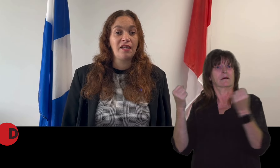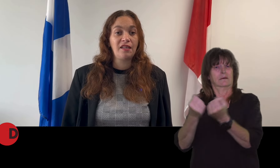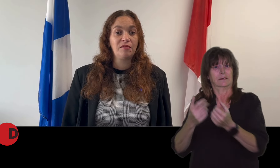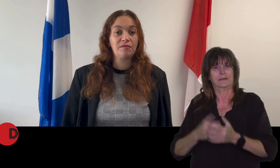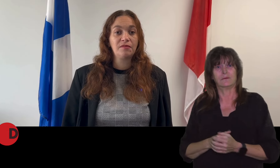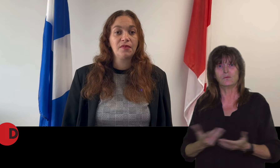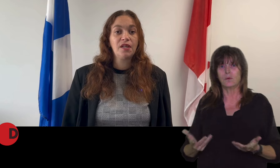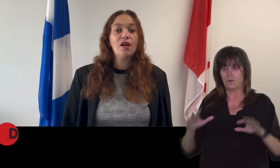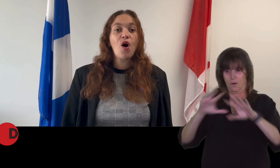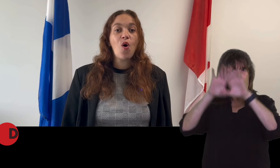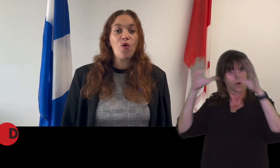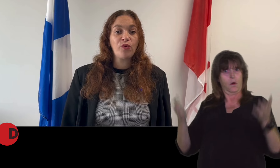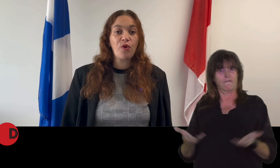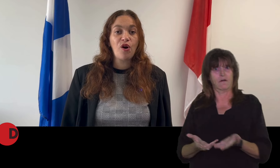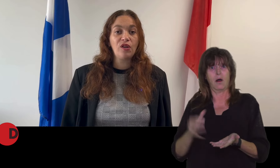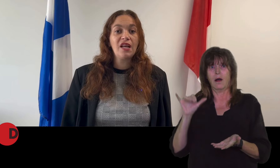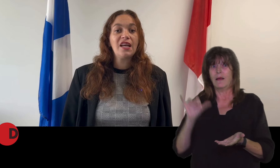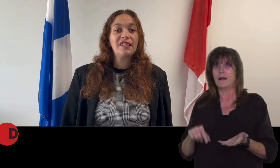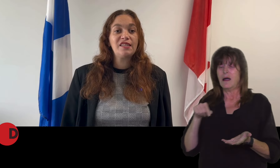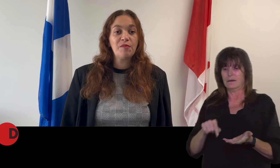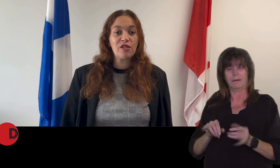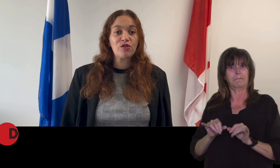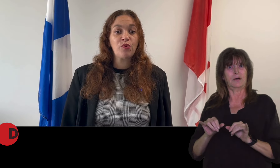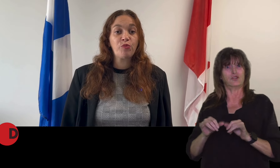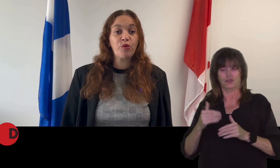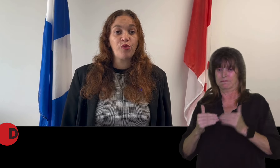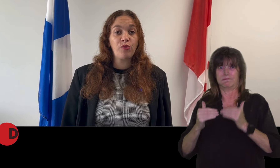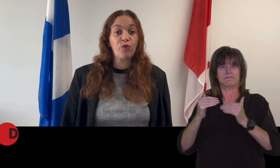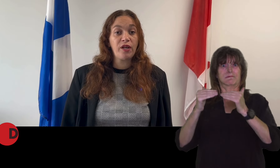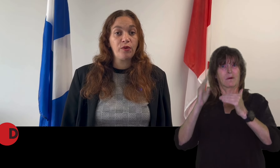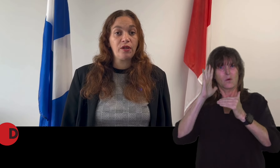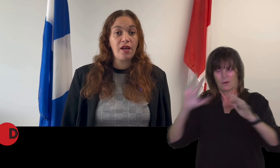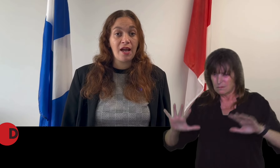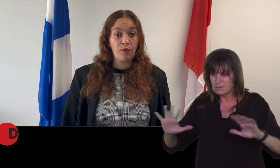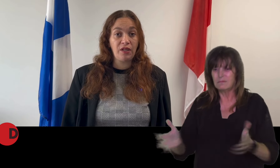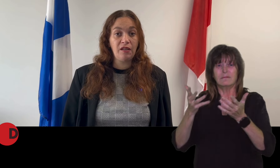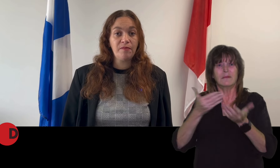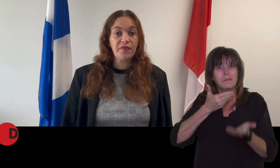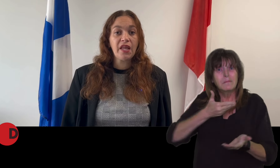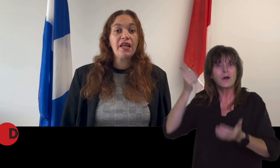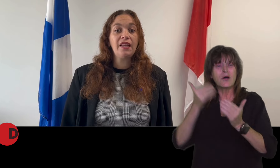to participate fully in society. Overall, these measures will promote greater